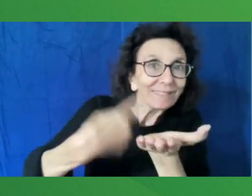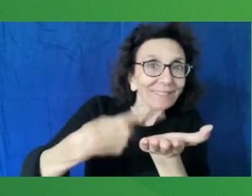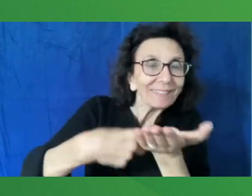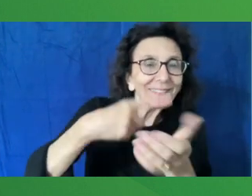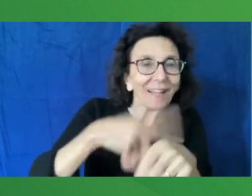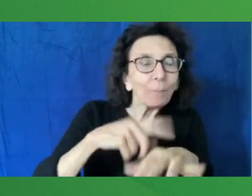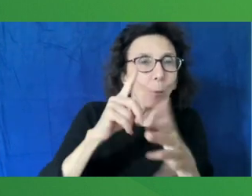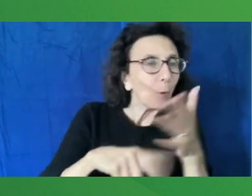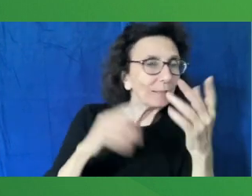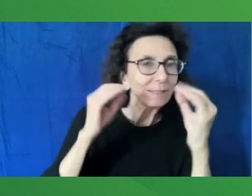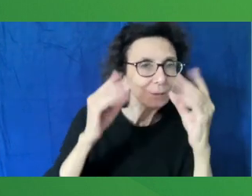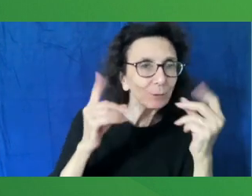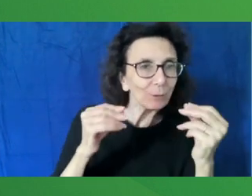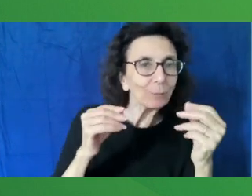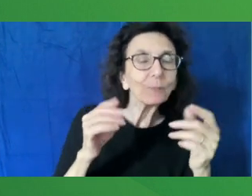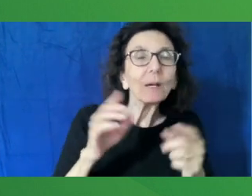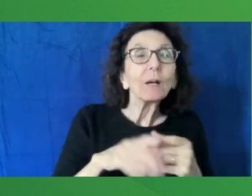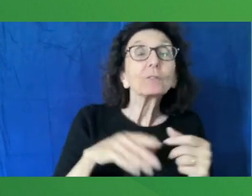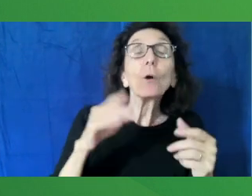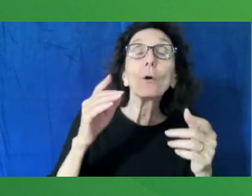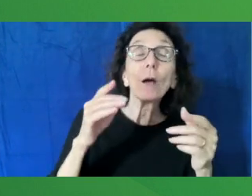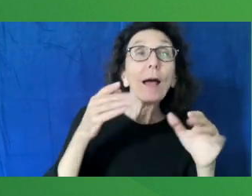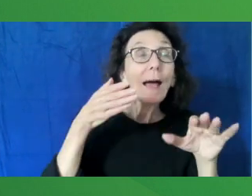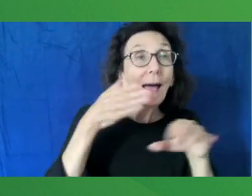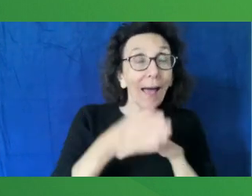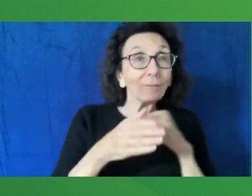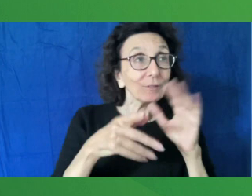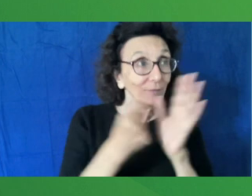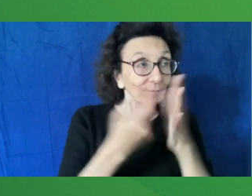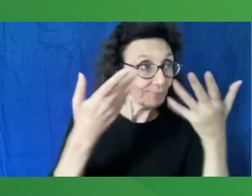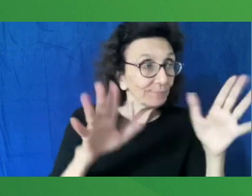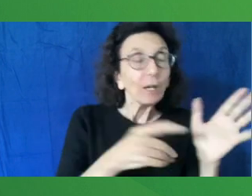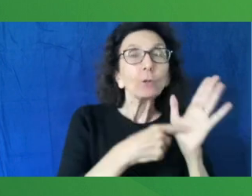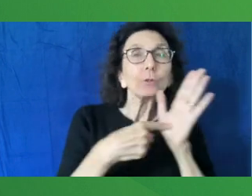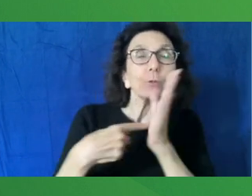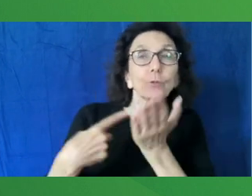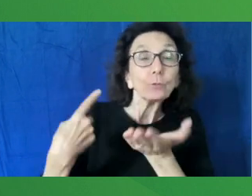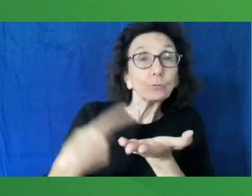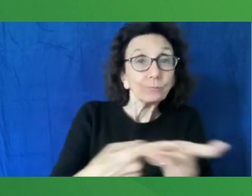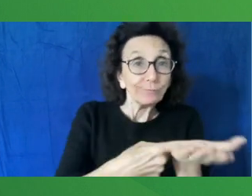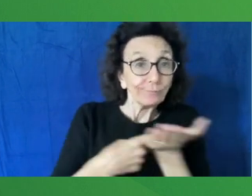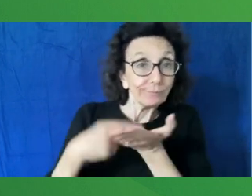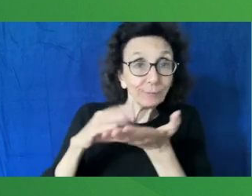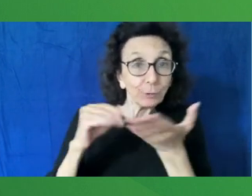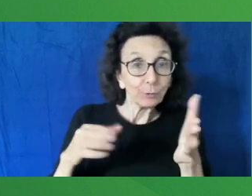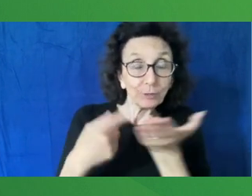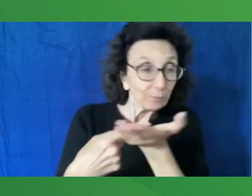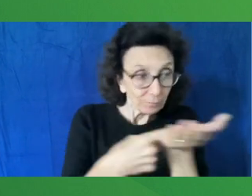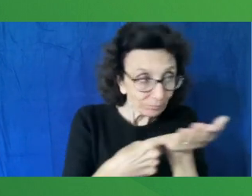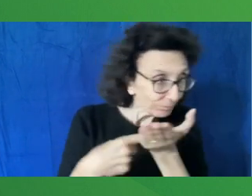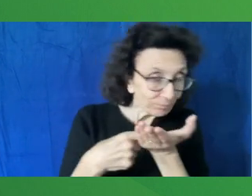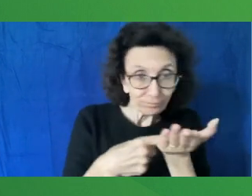But the next move you would do with the students is have a discussion with them, both again